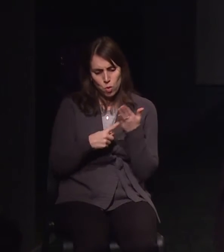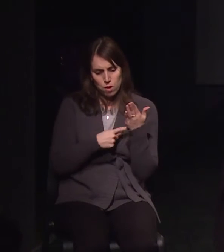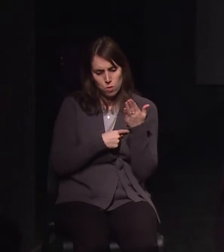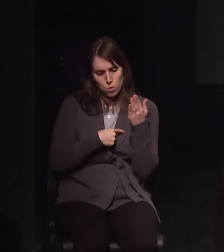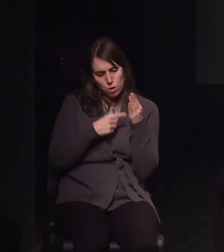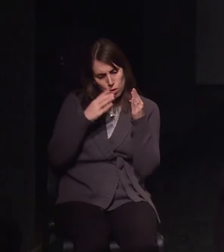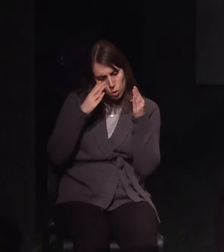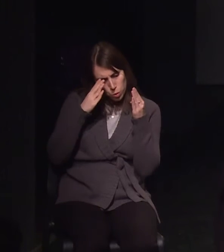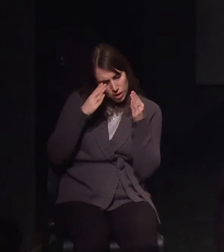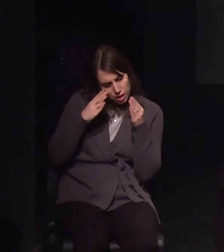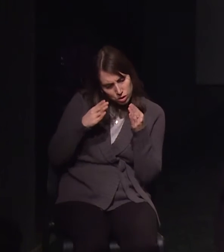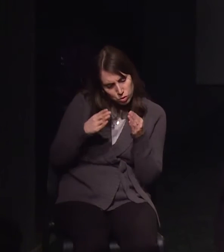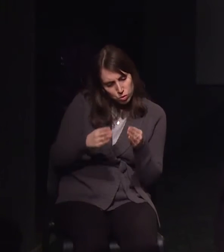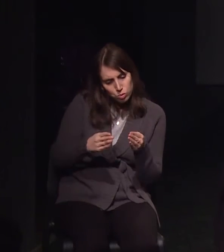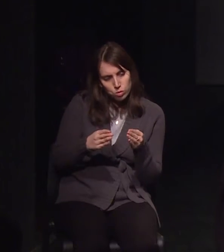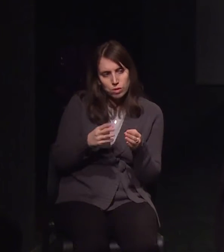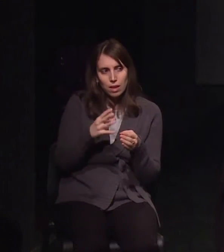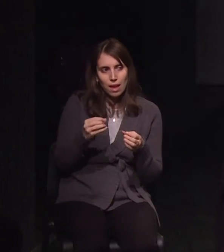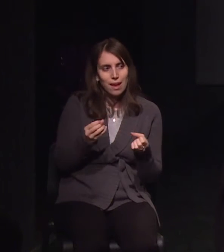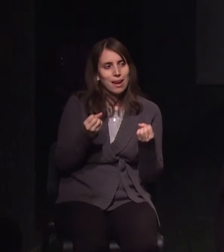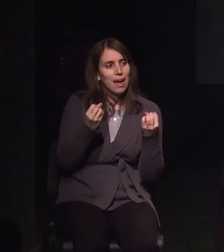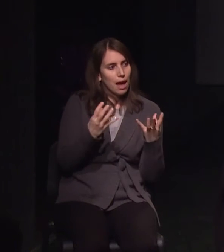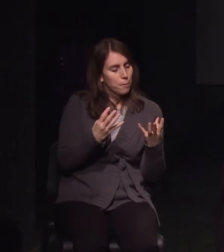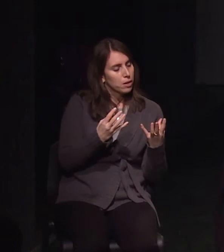global resonance and relevance there is.